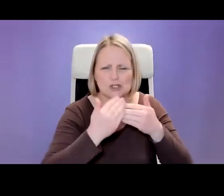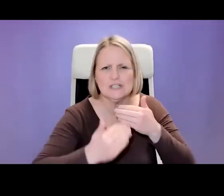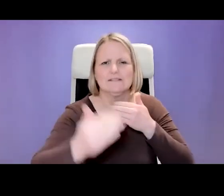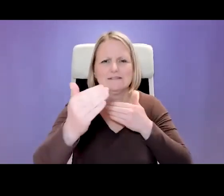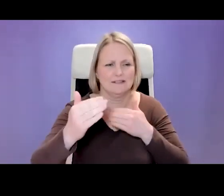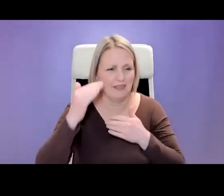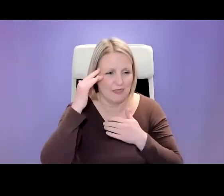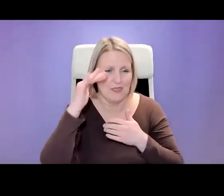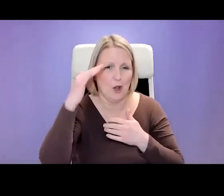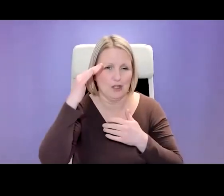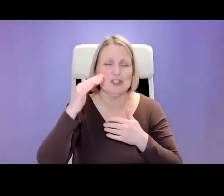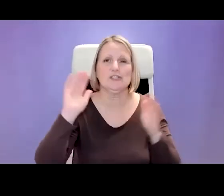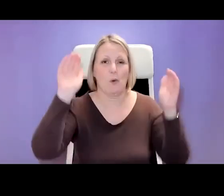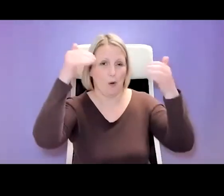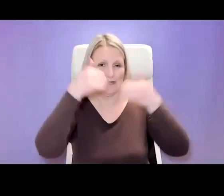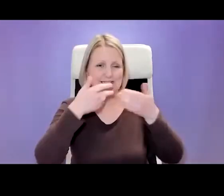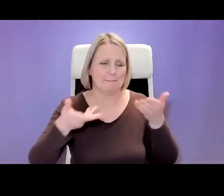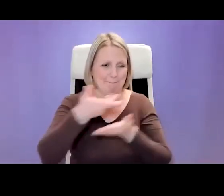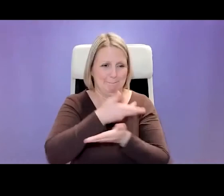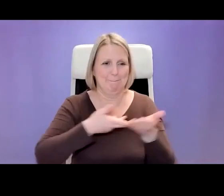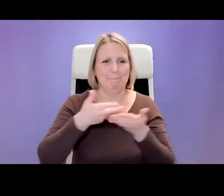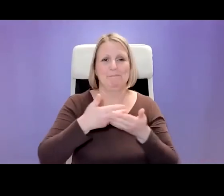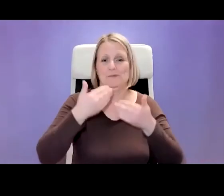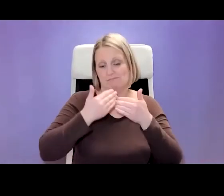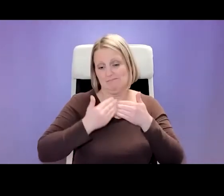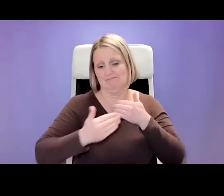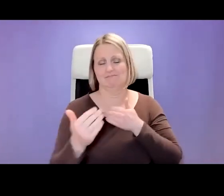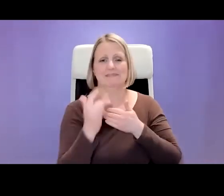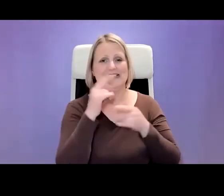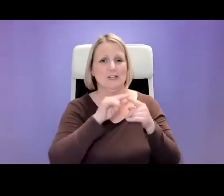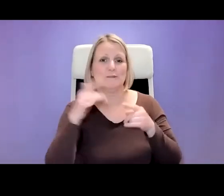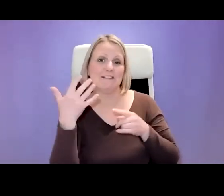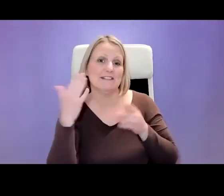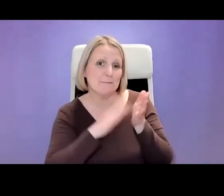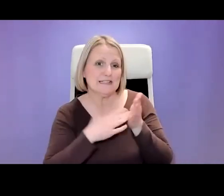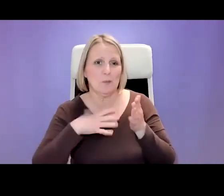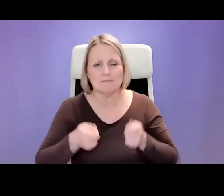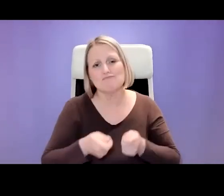In these final 10 to 15 minutes, I would like to highlight a couple of things that have come up.